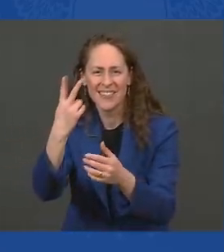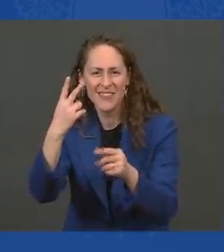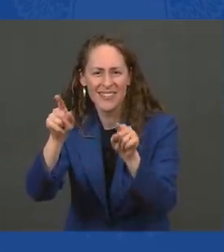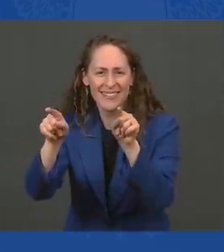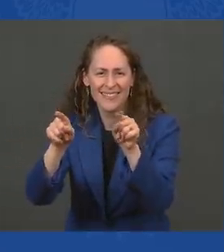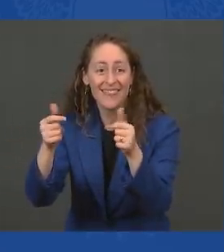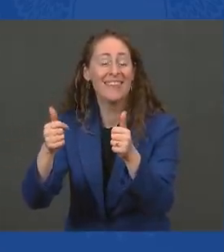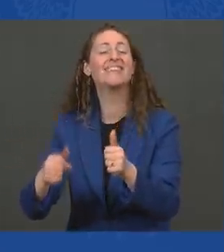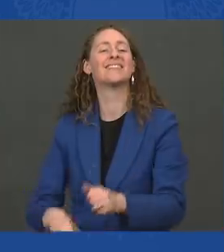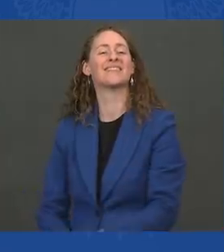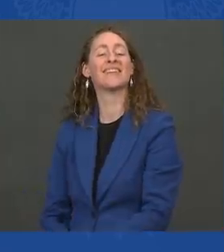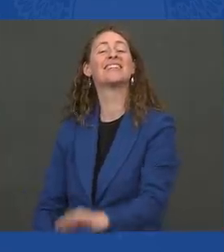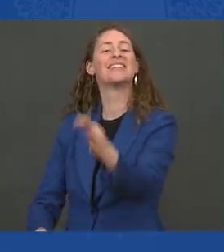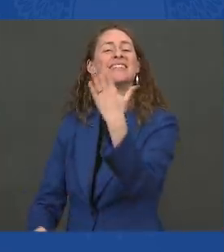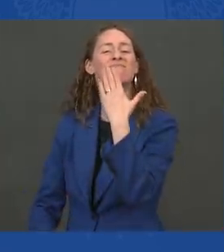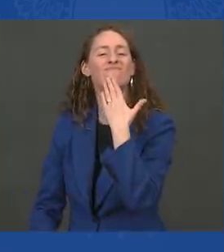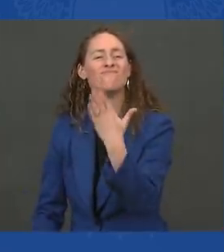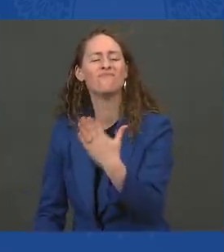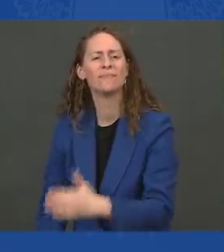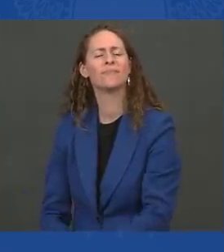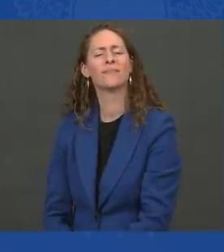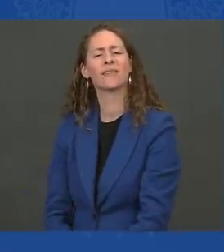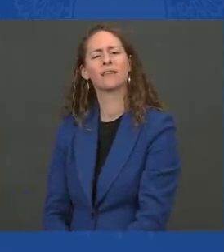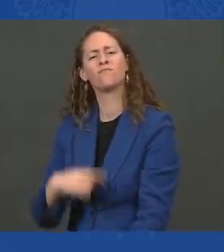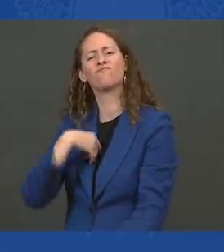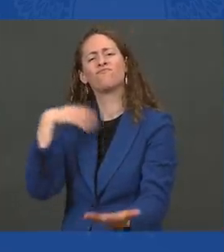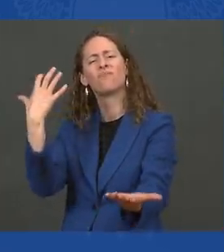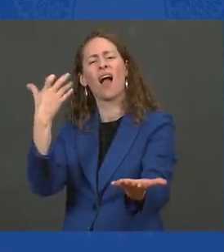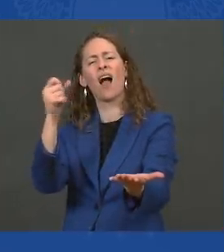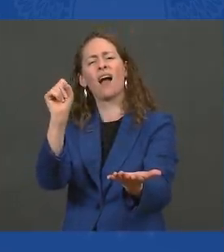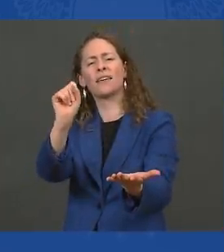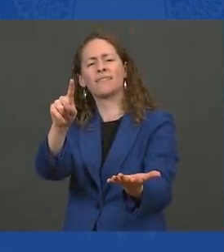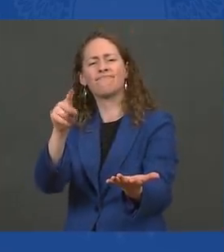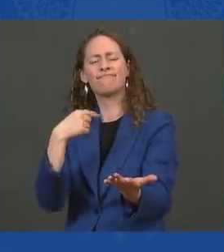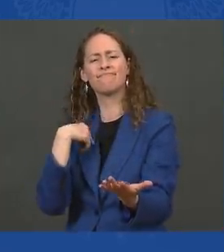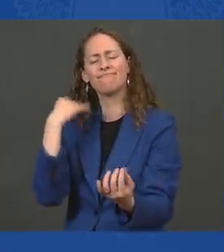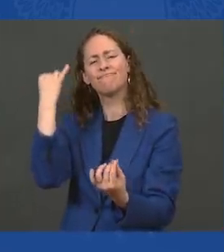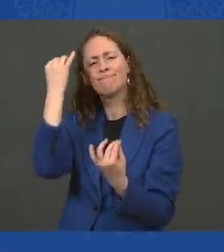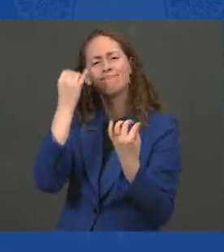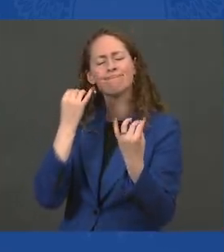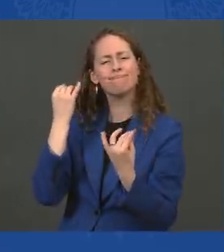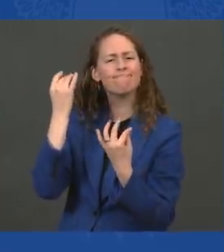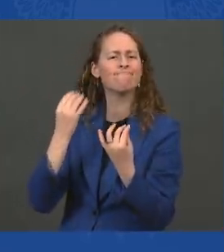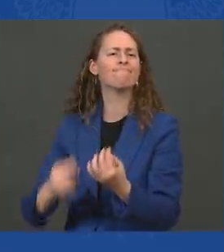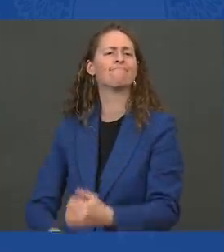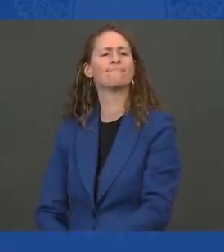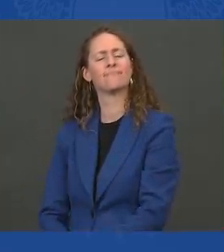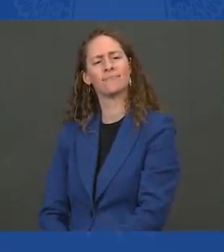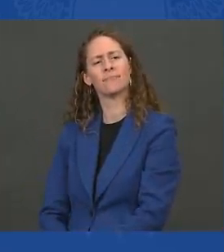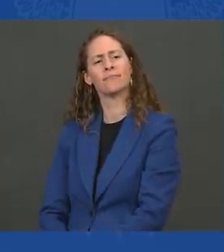I wanted to ask if the U.S. is doing anything to screen international travels for this variant, and what is being done,